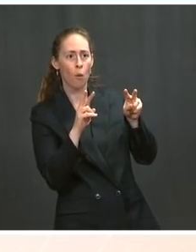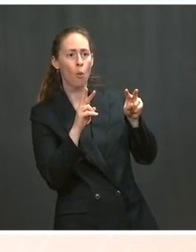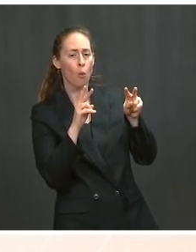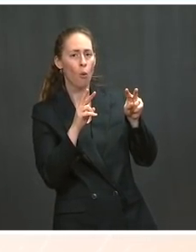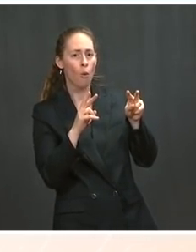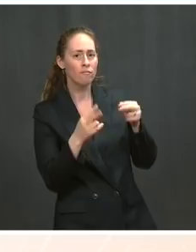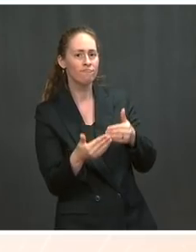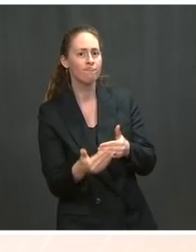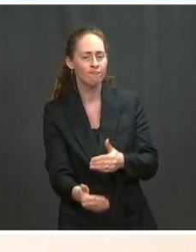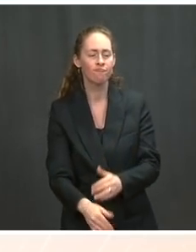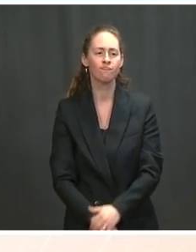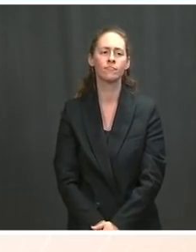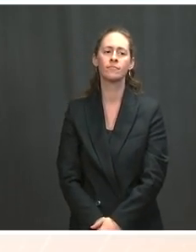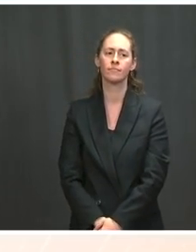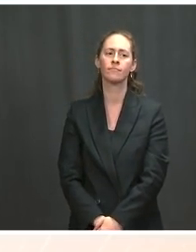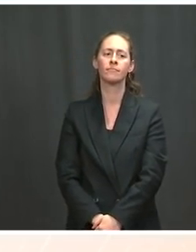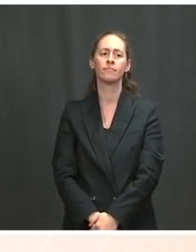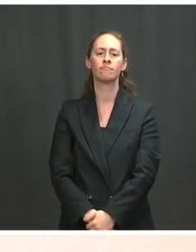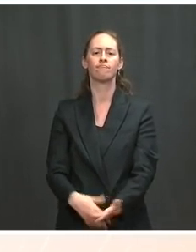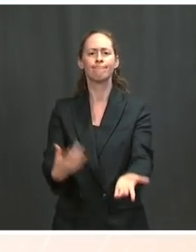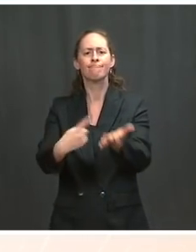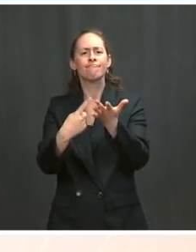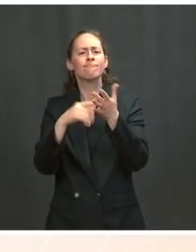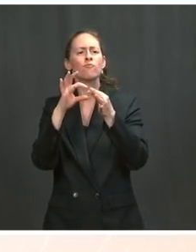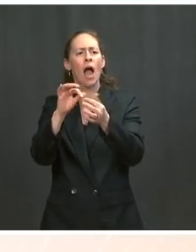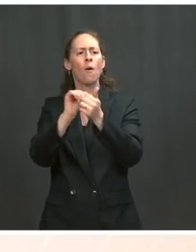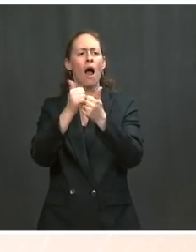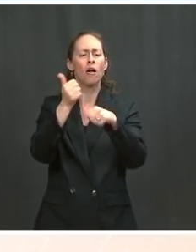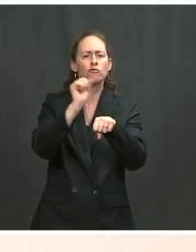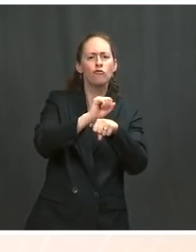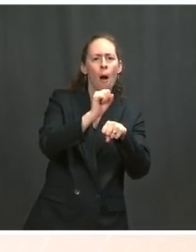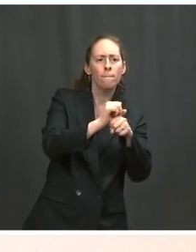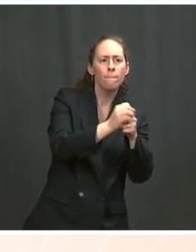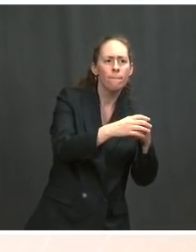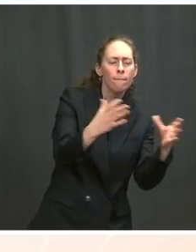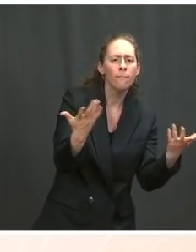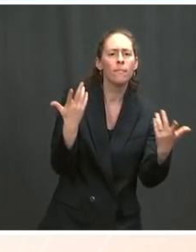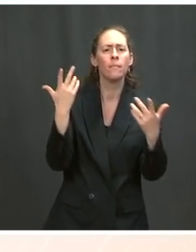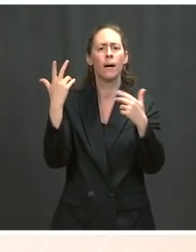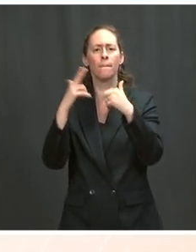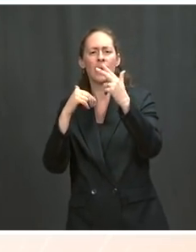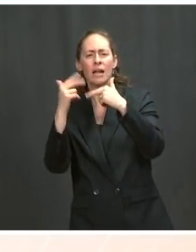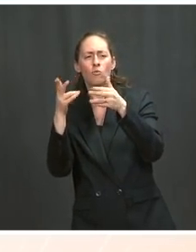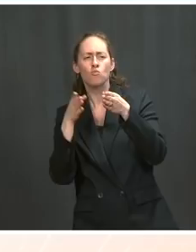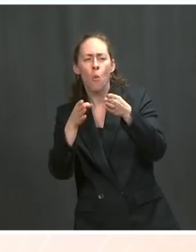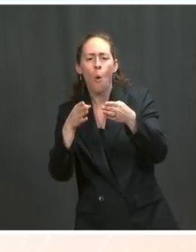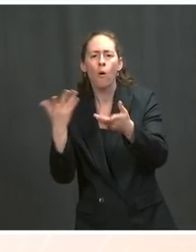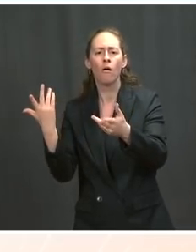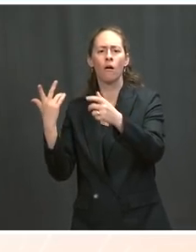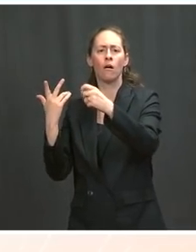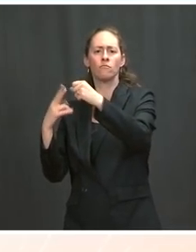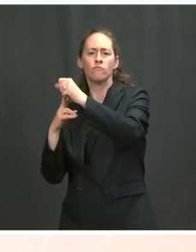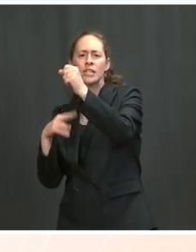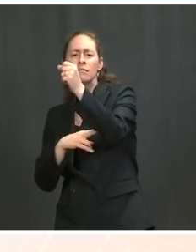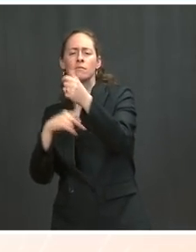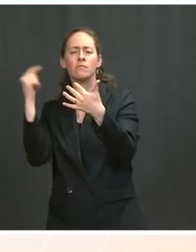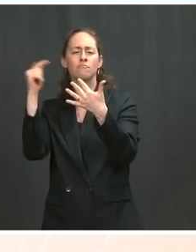and rebuild roads, rails, and bridges. And that was what the objective of the meeting was. Go ahead. The Press: Just to confirm, Ohio is a great state.